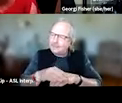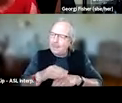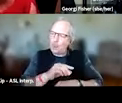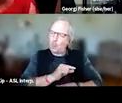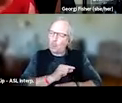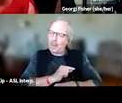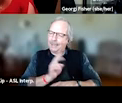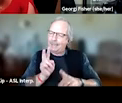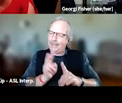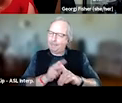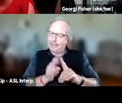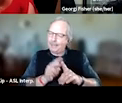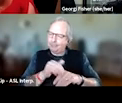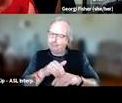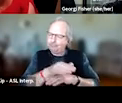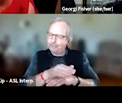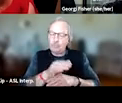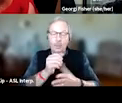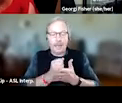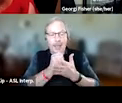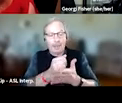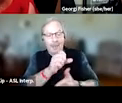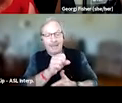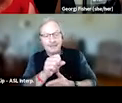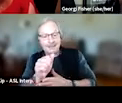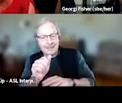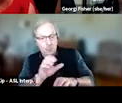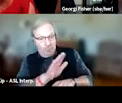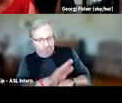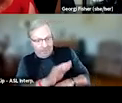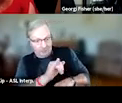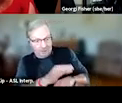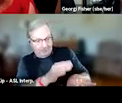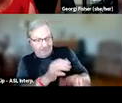so that we can help SSA do their job as they help us do our job.